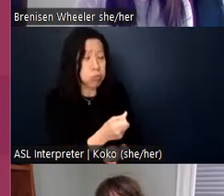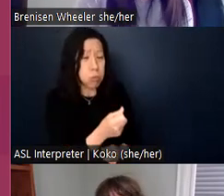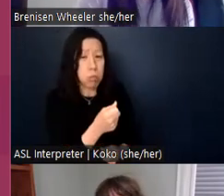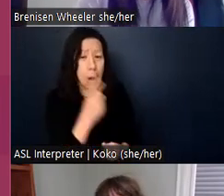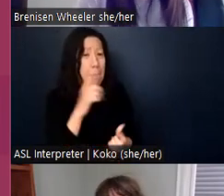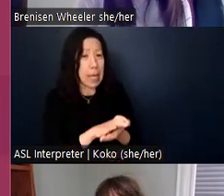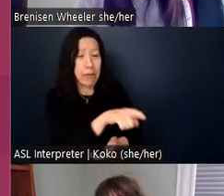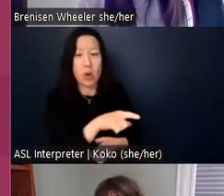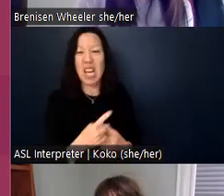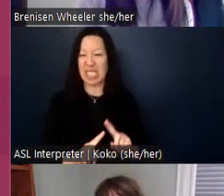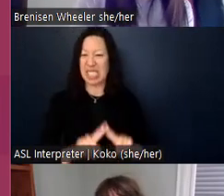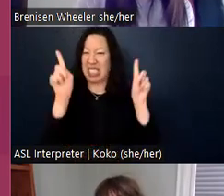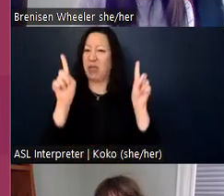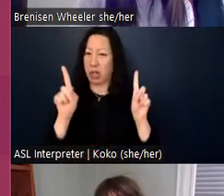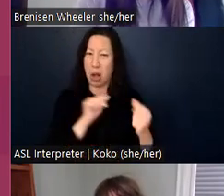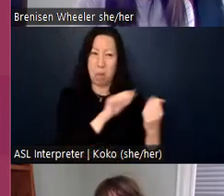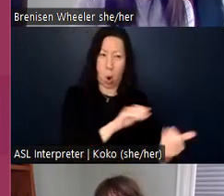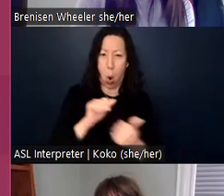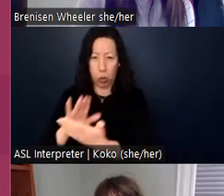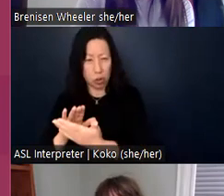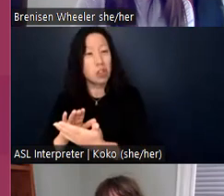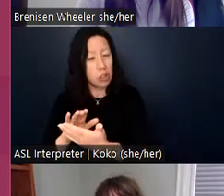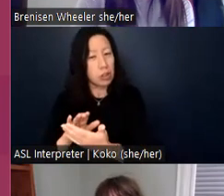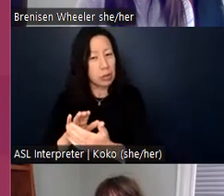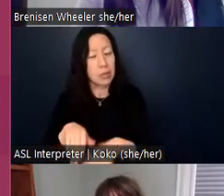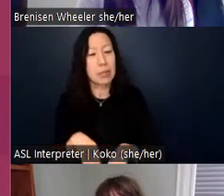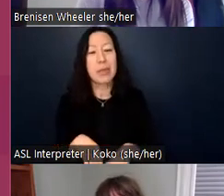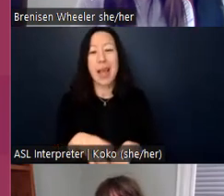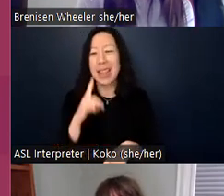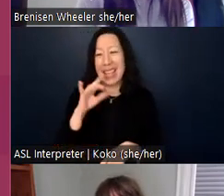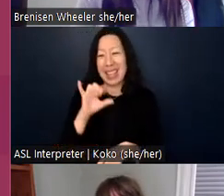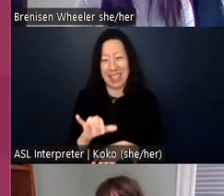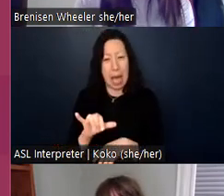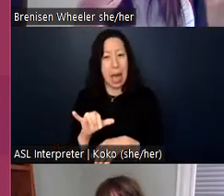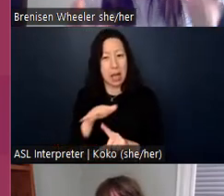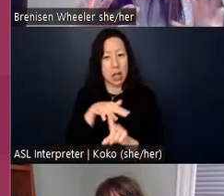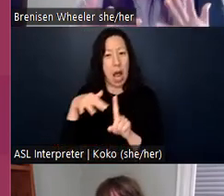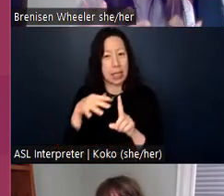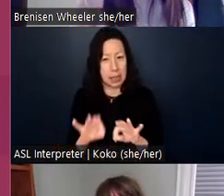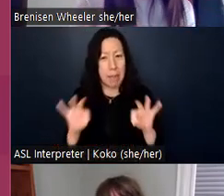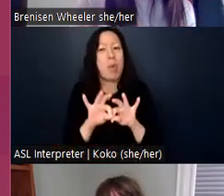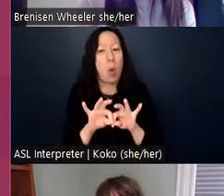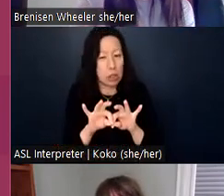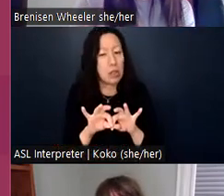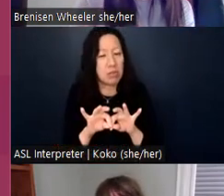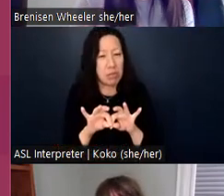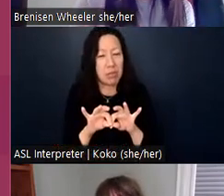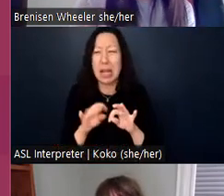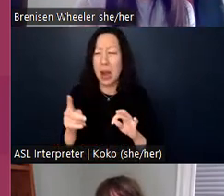jealousy is present. 12:31:53 So I think that context can be really more in and kind of analyzing whether it's a boring sign or not.